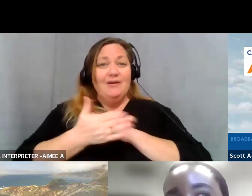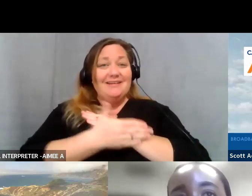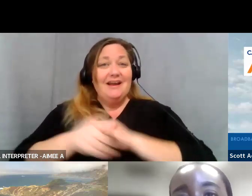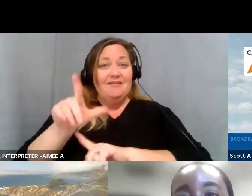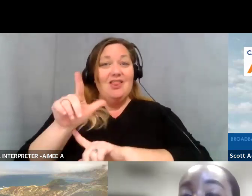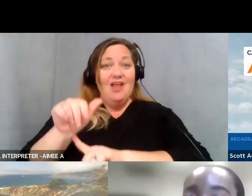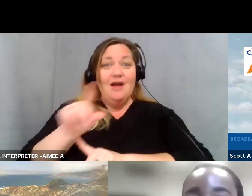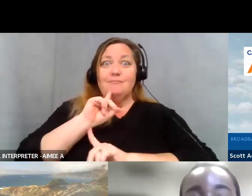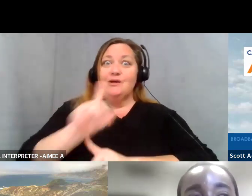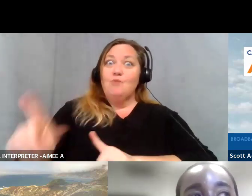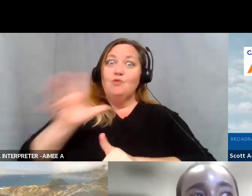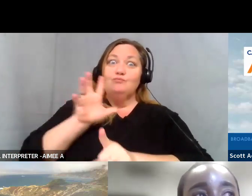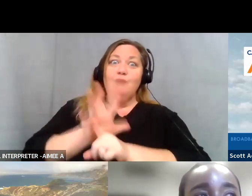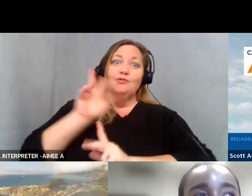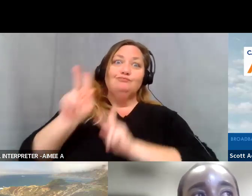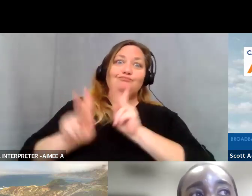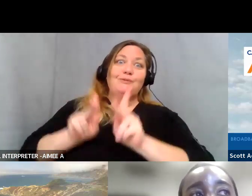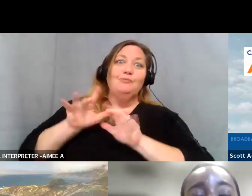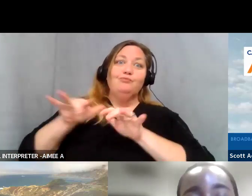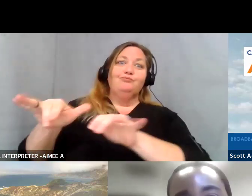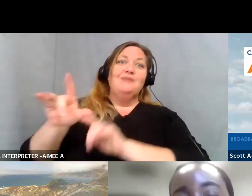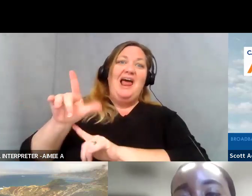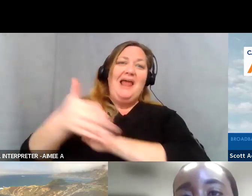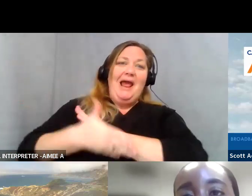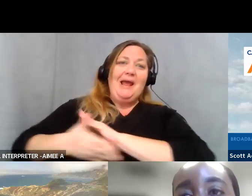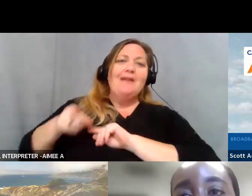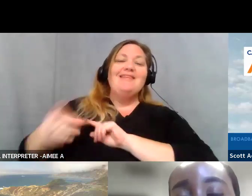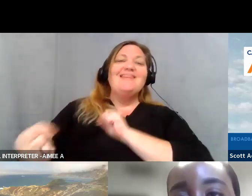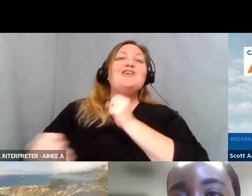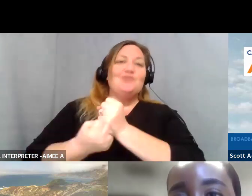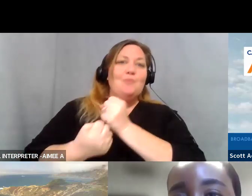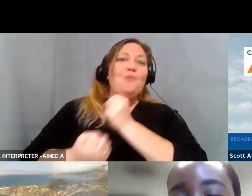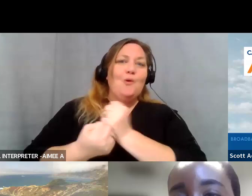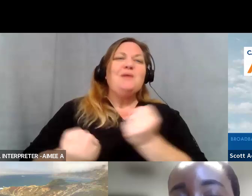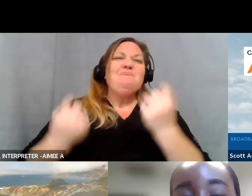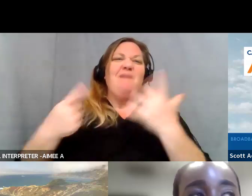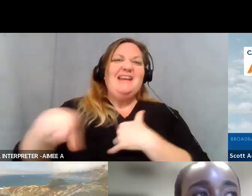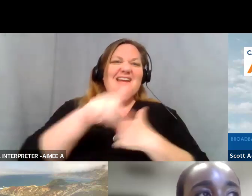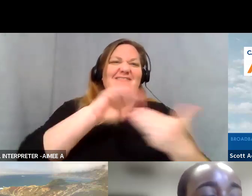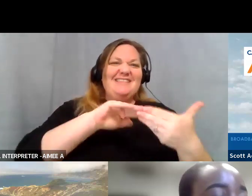being the most populous county in the country is supporting many of its cities, organizations,